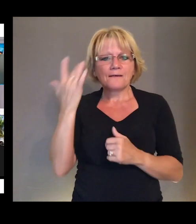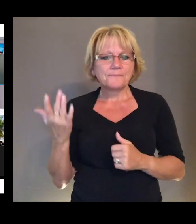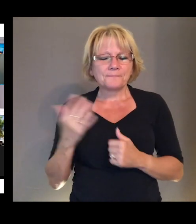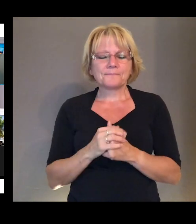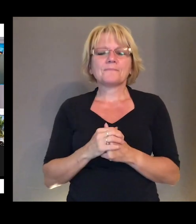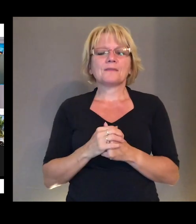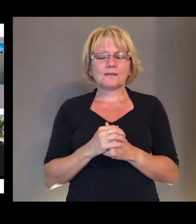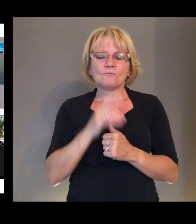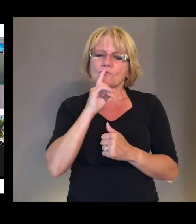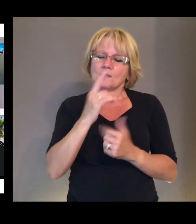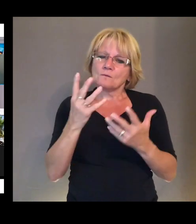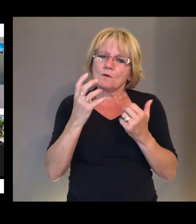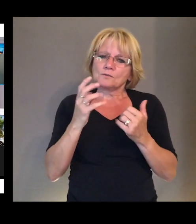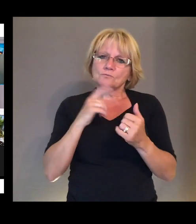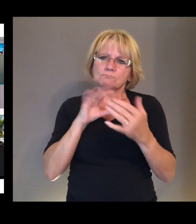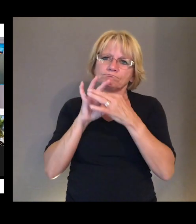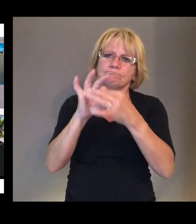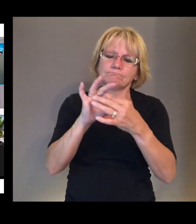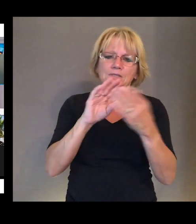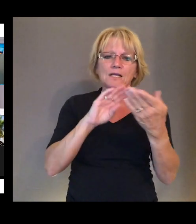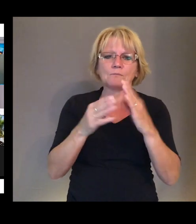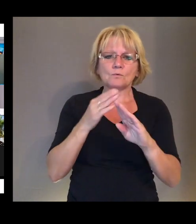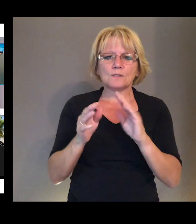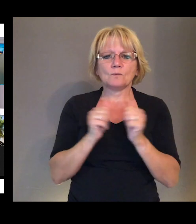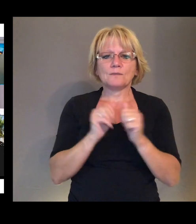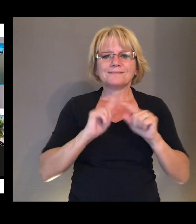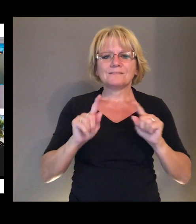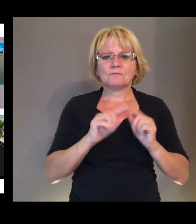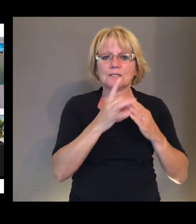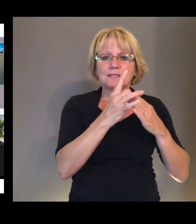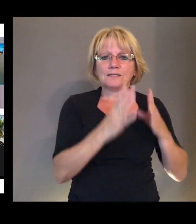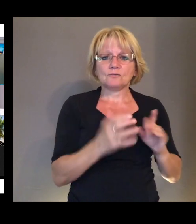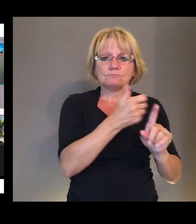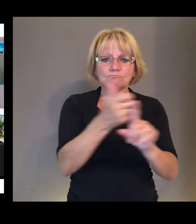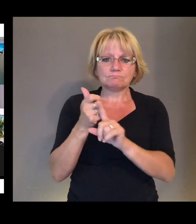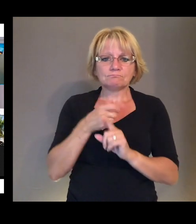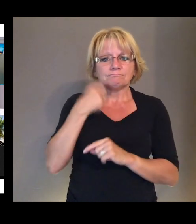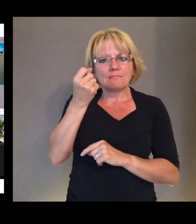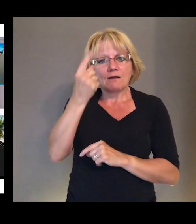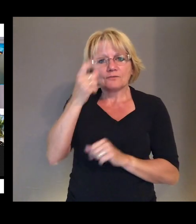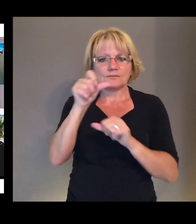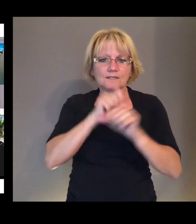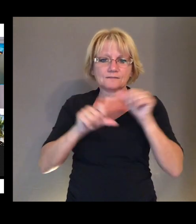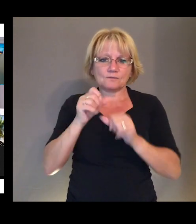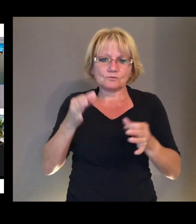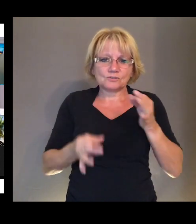was to really connect the community with our different leaders, who understand social justice within their classrooms,